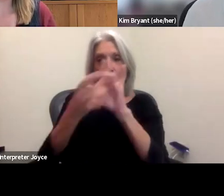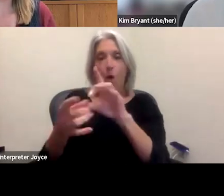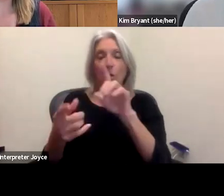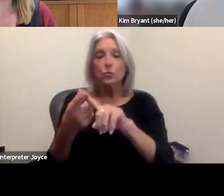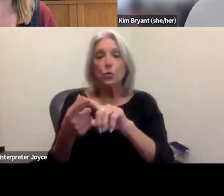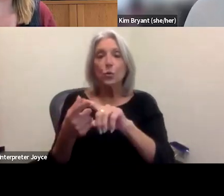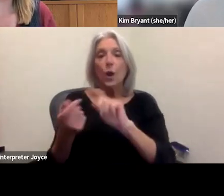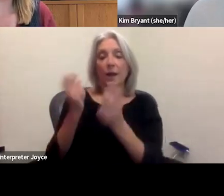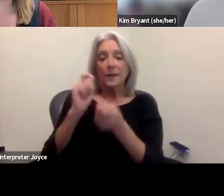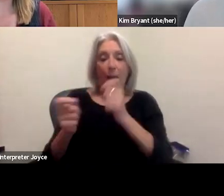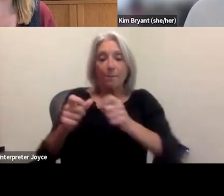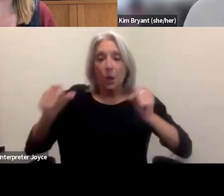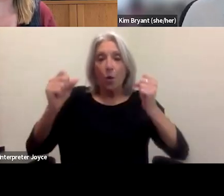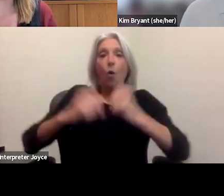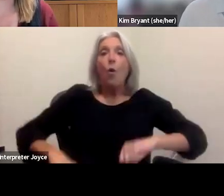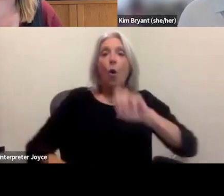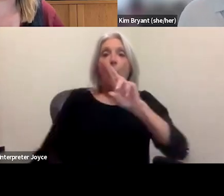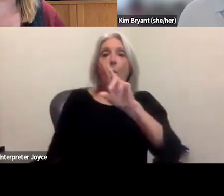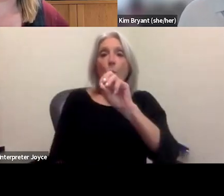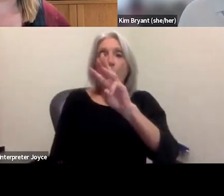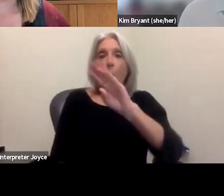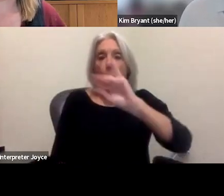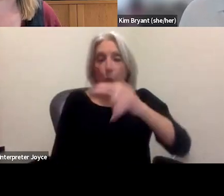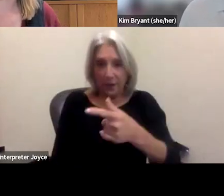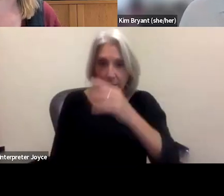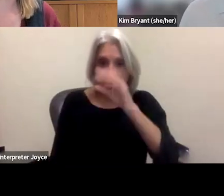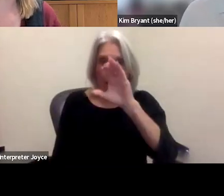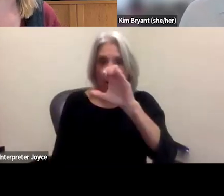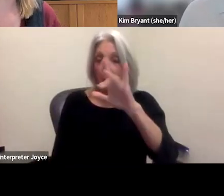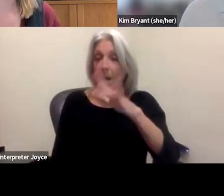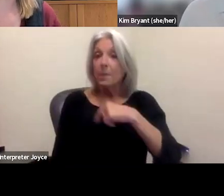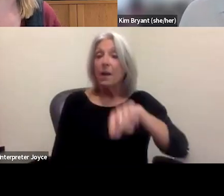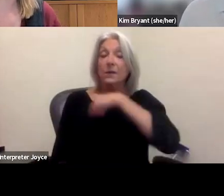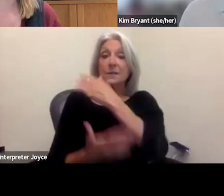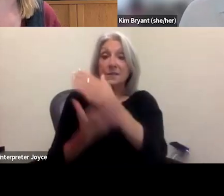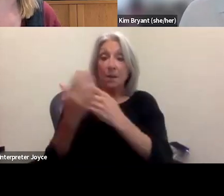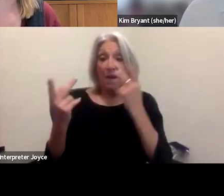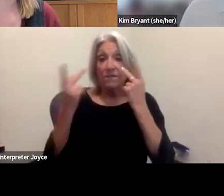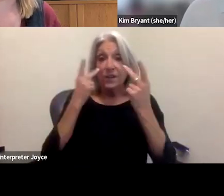Three of us in this club are visually impaired, and none of us need the same solutions.